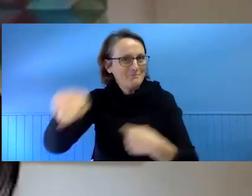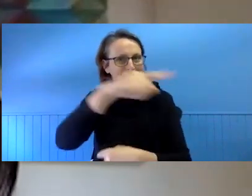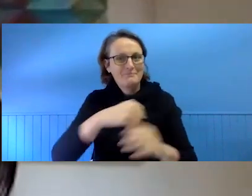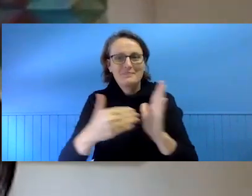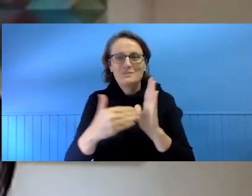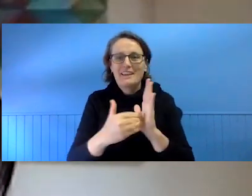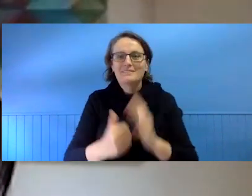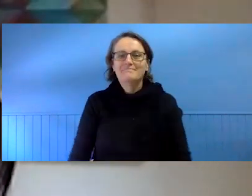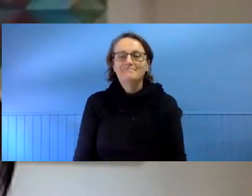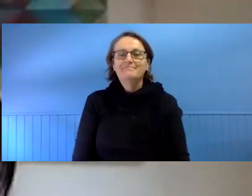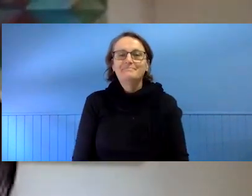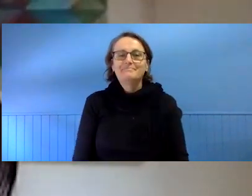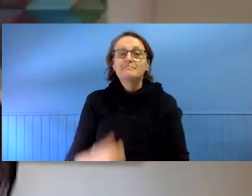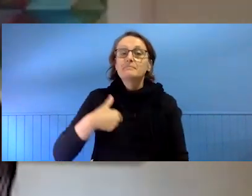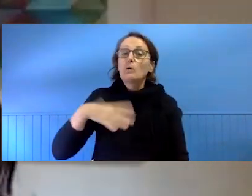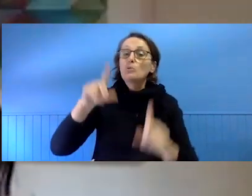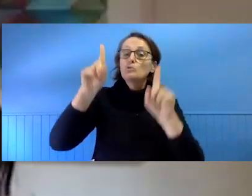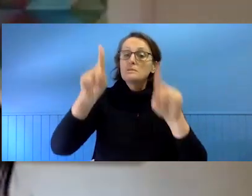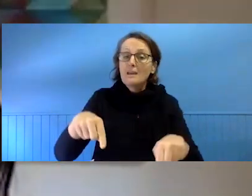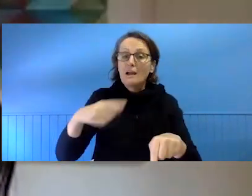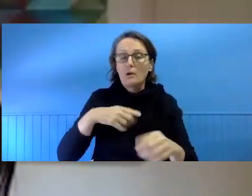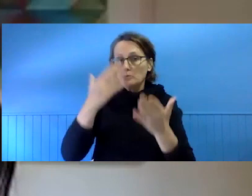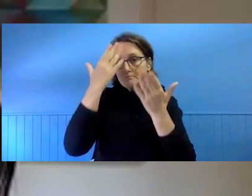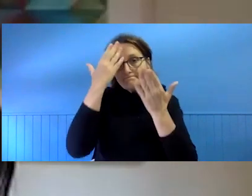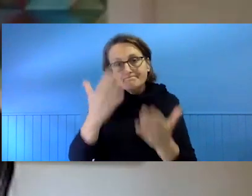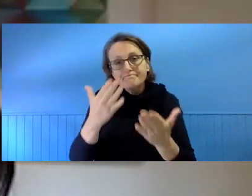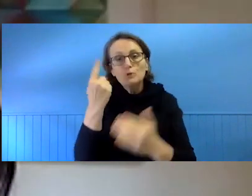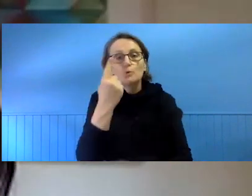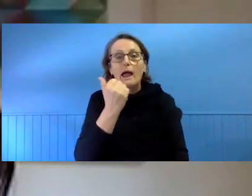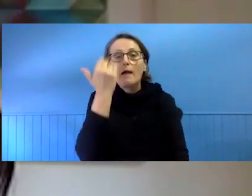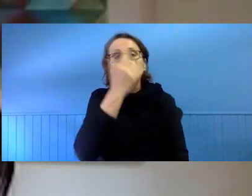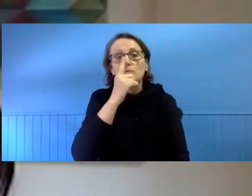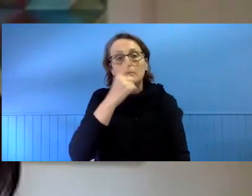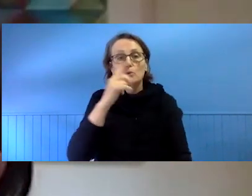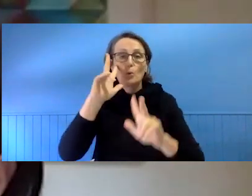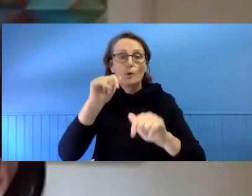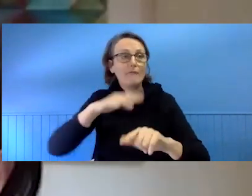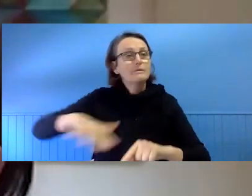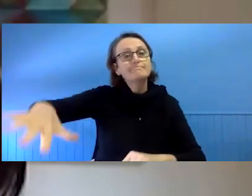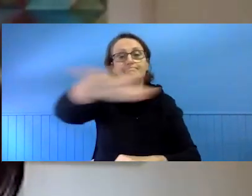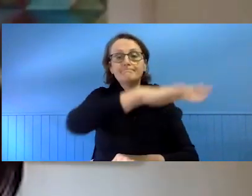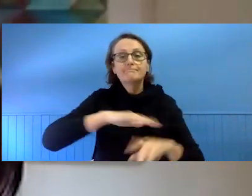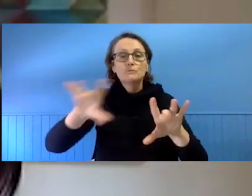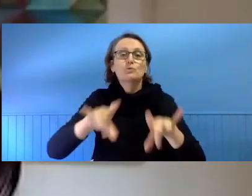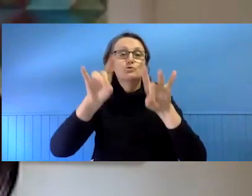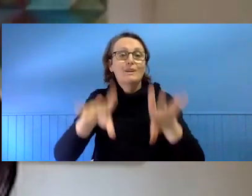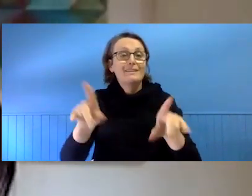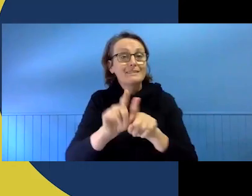I'd like to start by warmly acknowledging the traditional owners of countries throughout Australia, including where you are today.